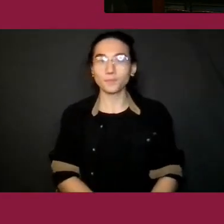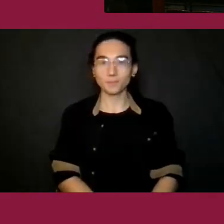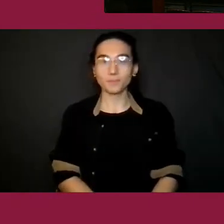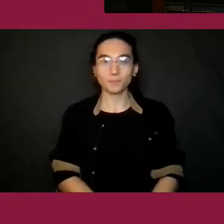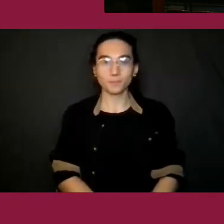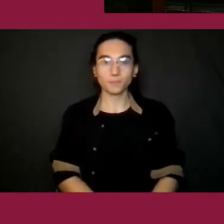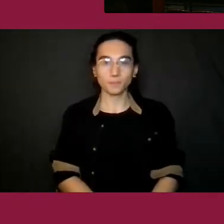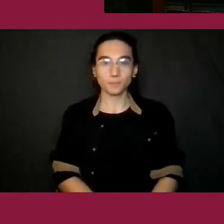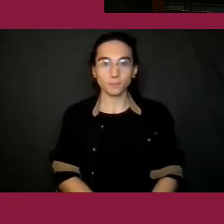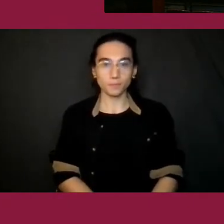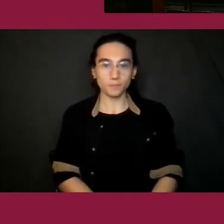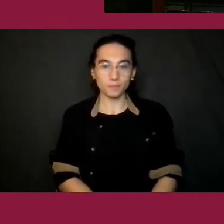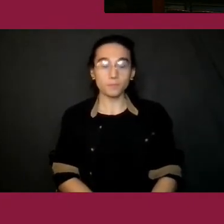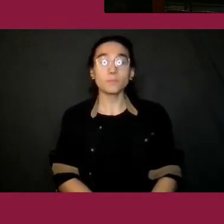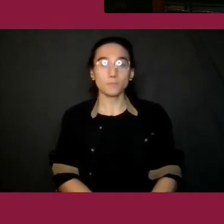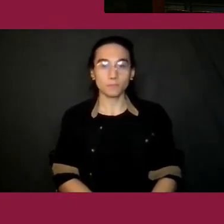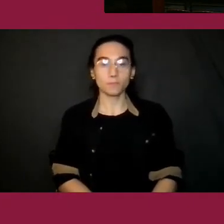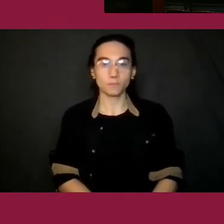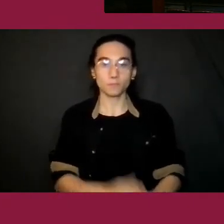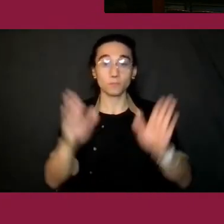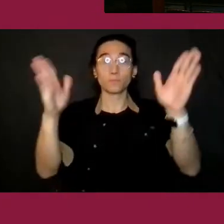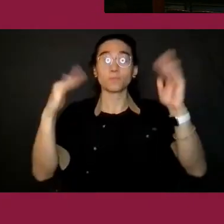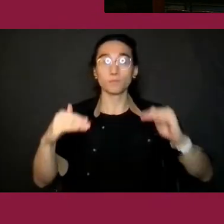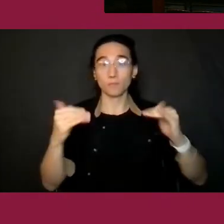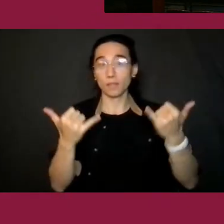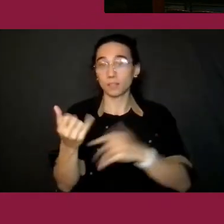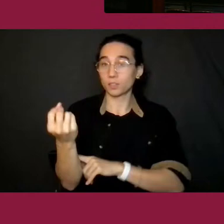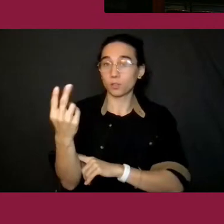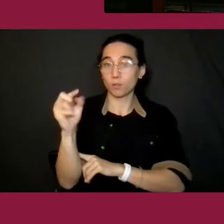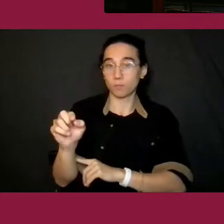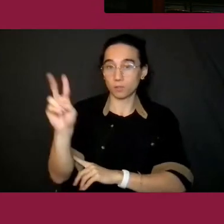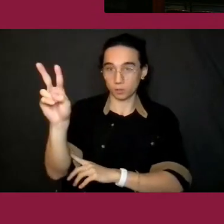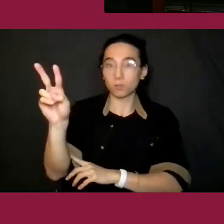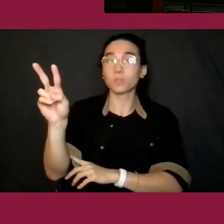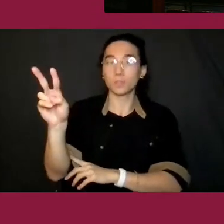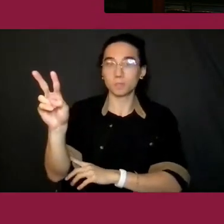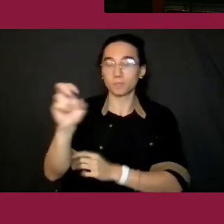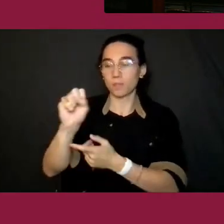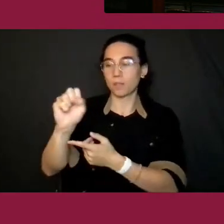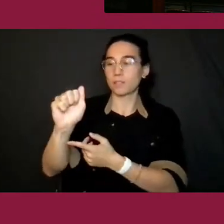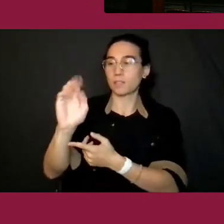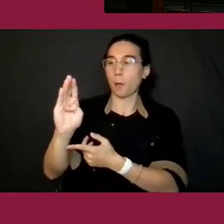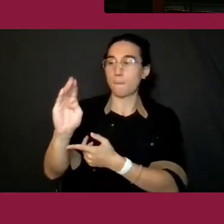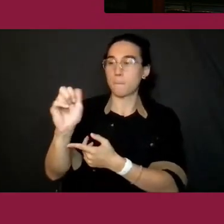We now are at 12-2, sabbatical leave presentation by Dr. Sherri Zhu.